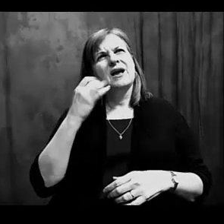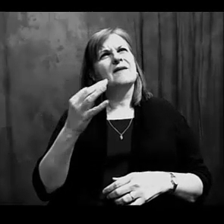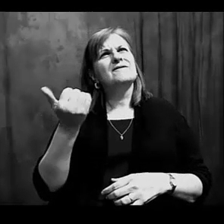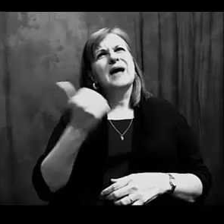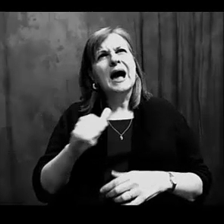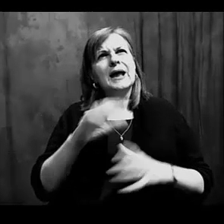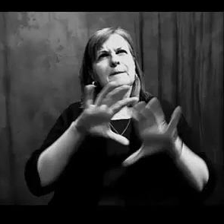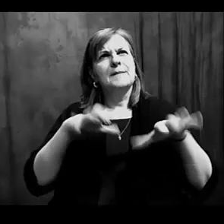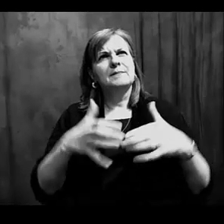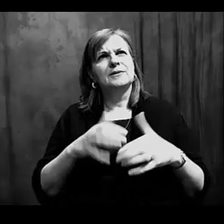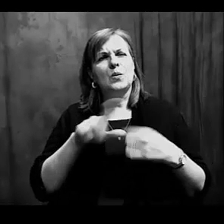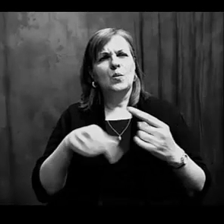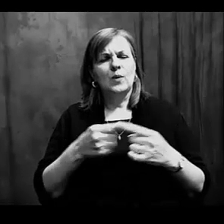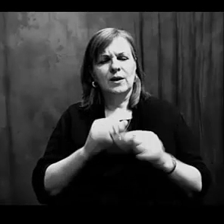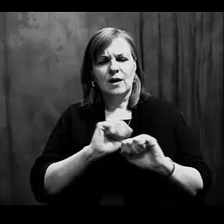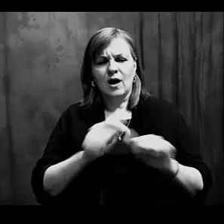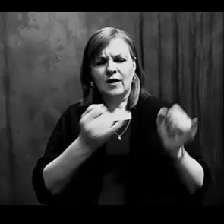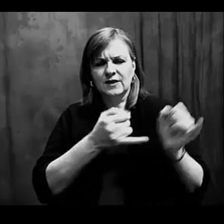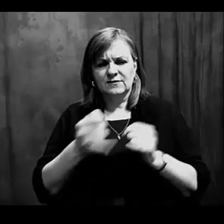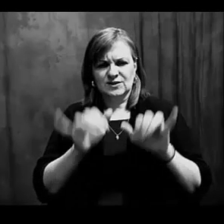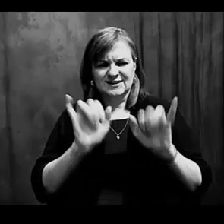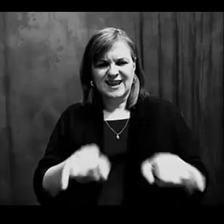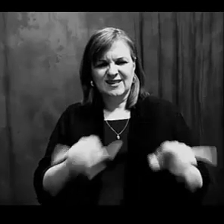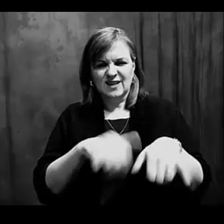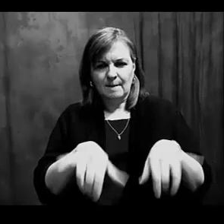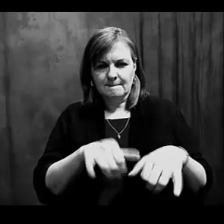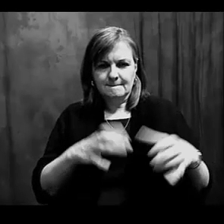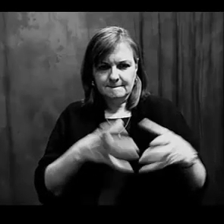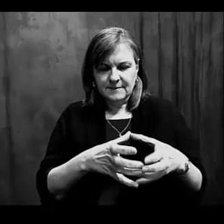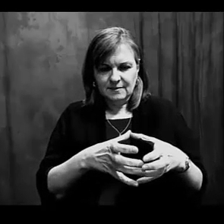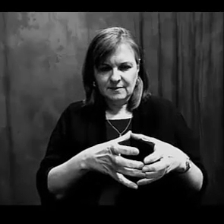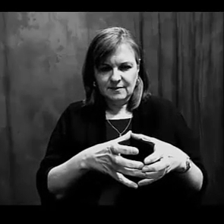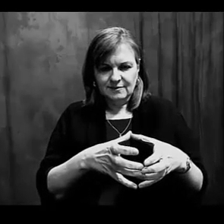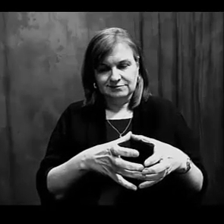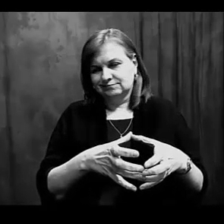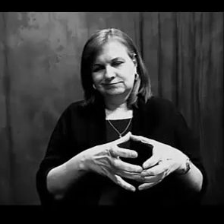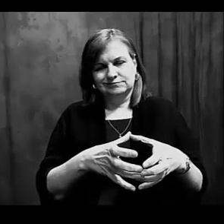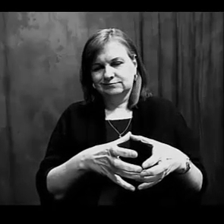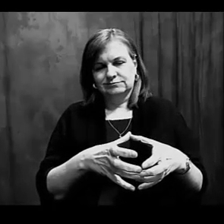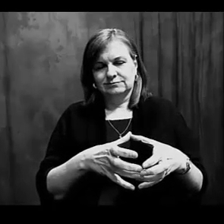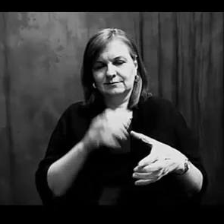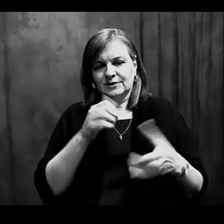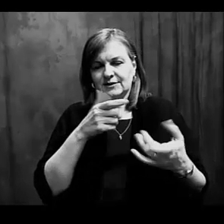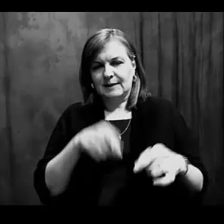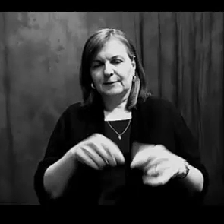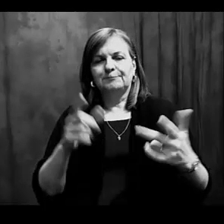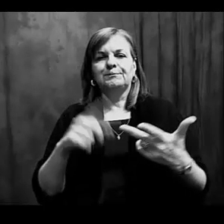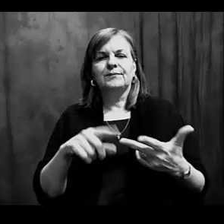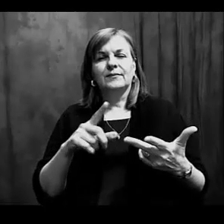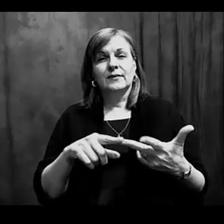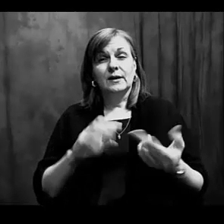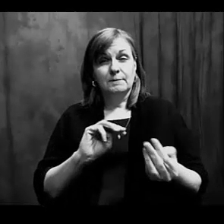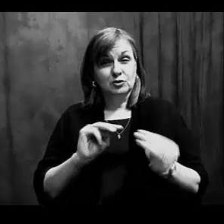think of a population were the individuals never move you're gonna be there a while